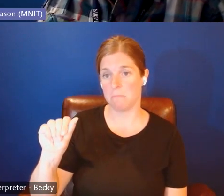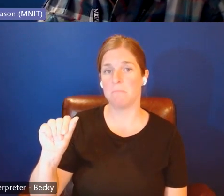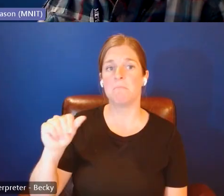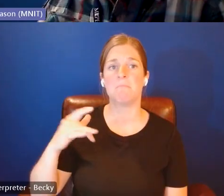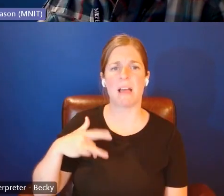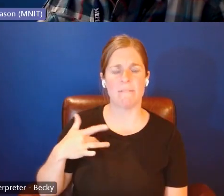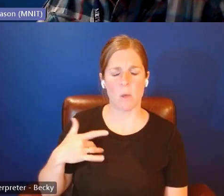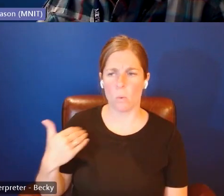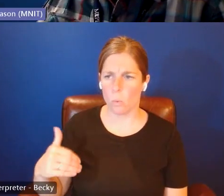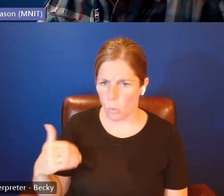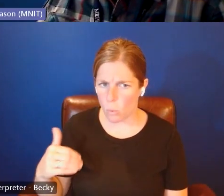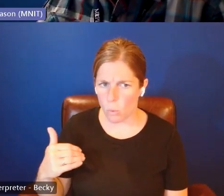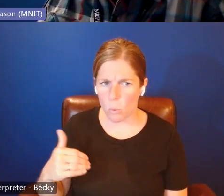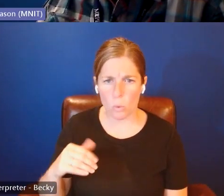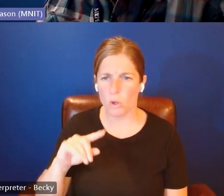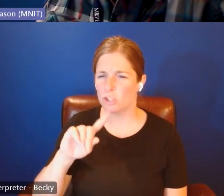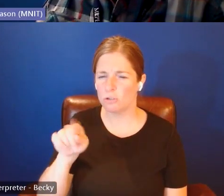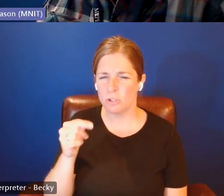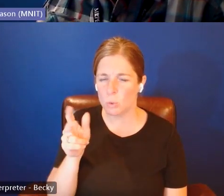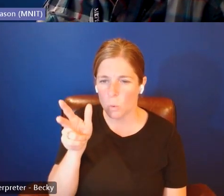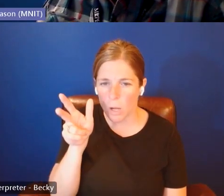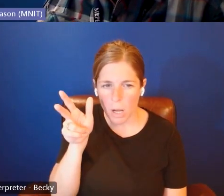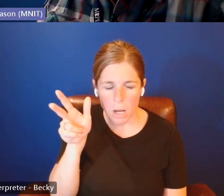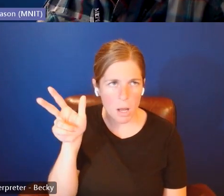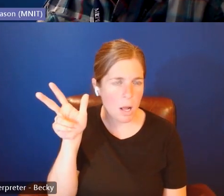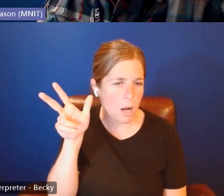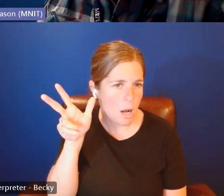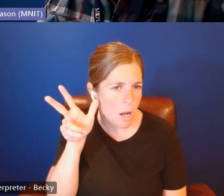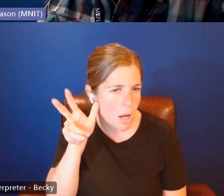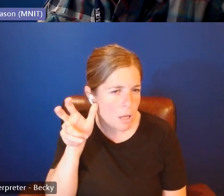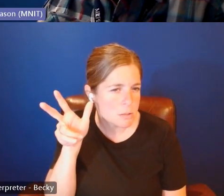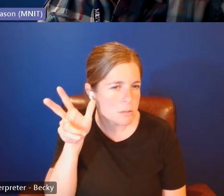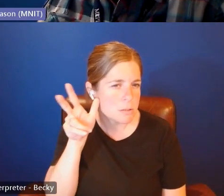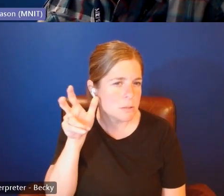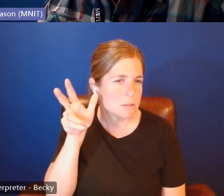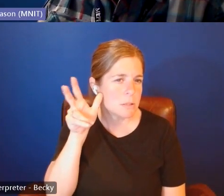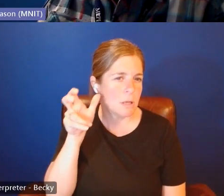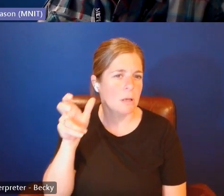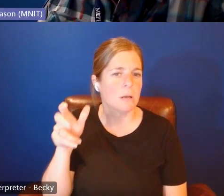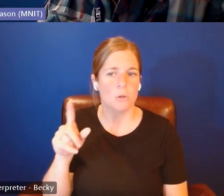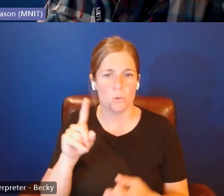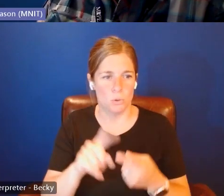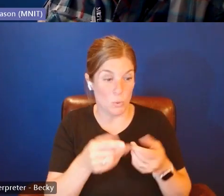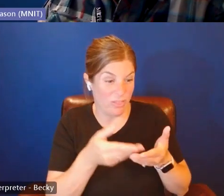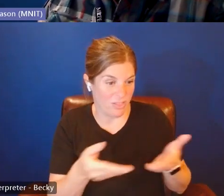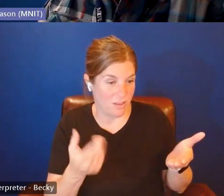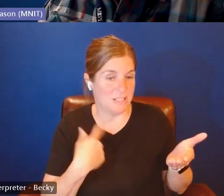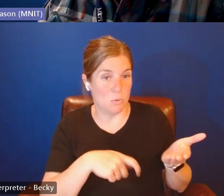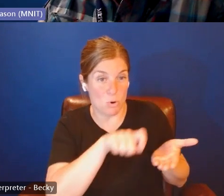to just listen to the things we are writing for the web, the content we're writing,